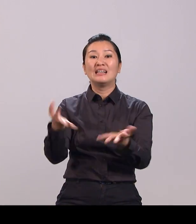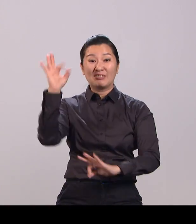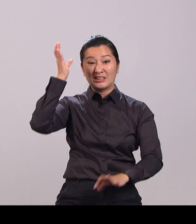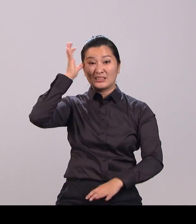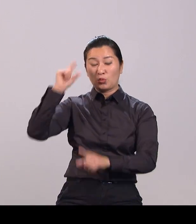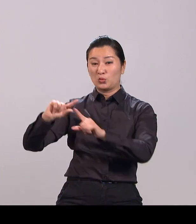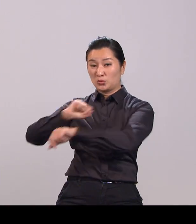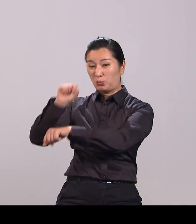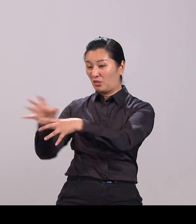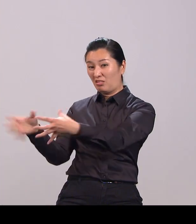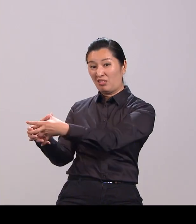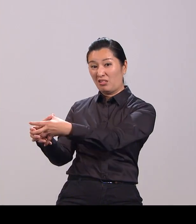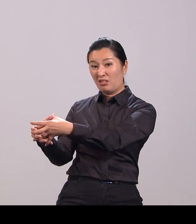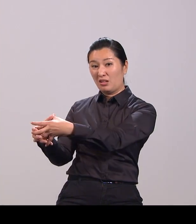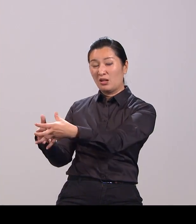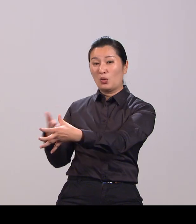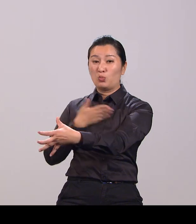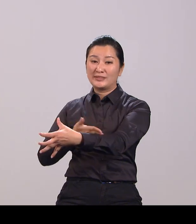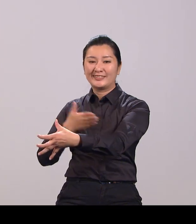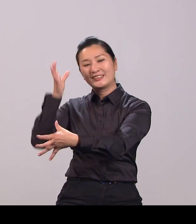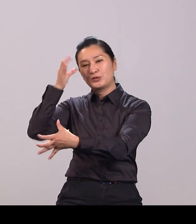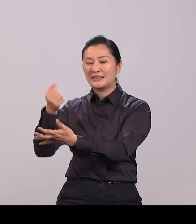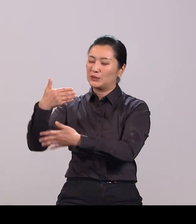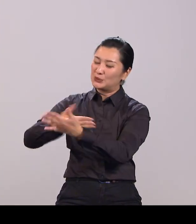only Muslims could say Selamat Hari Raya to each another;